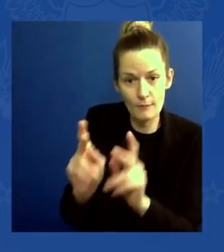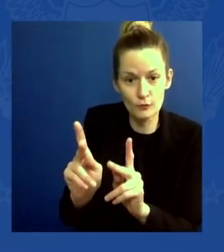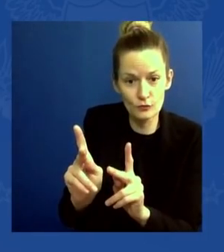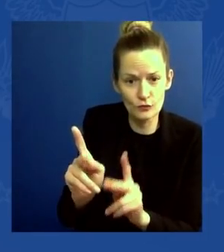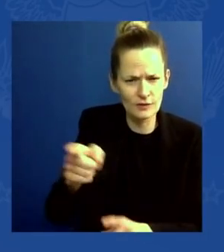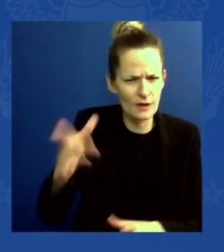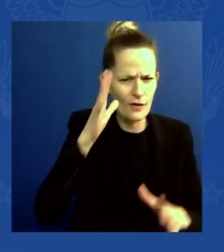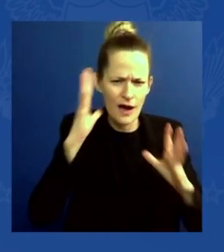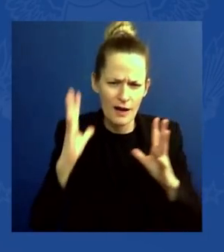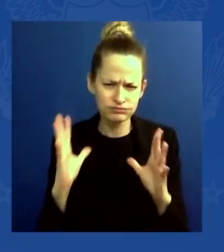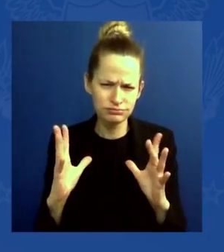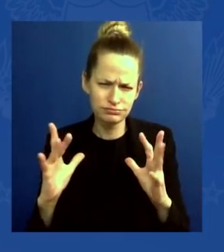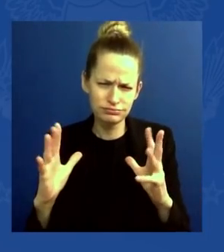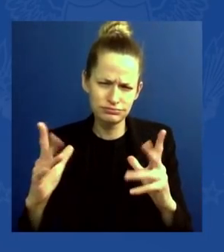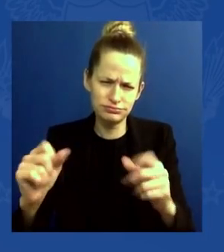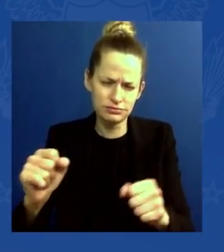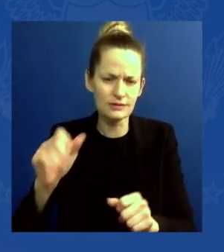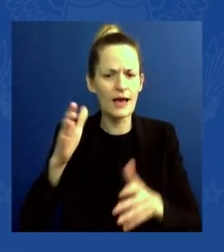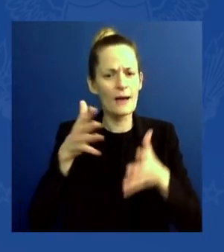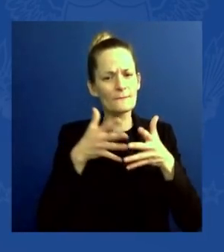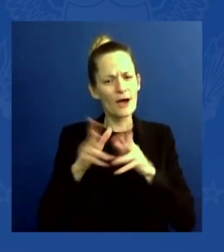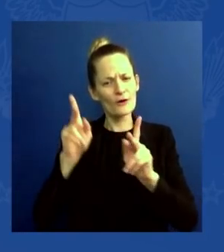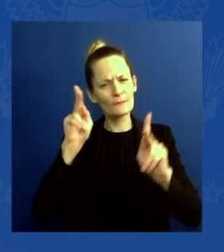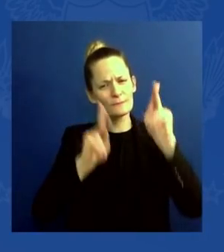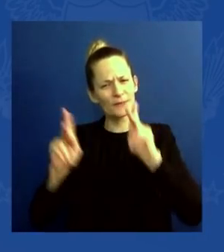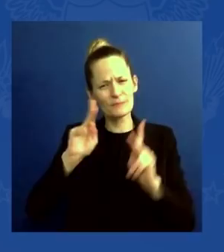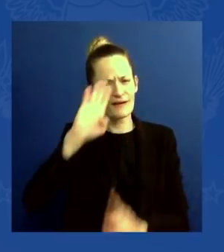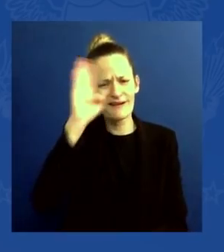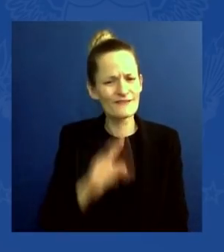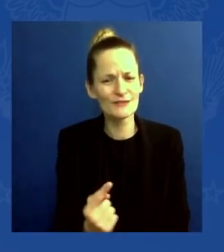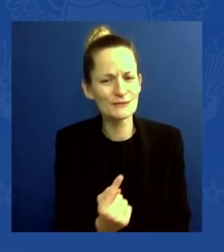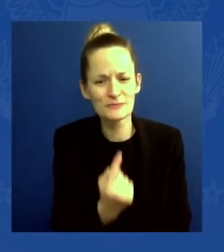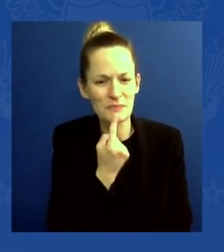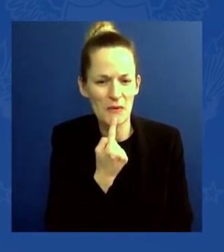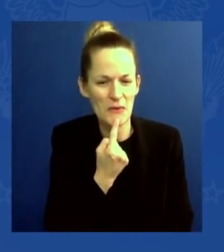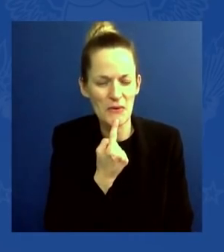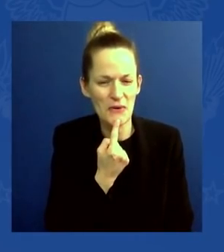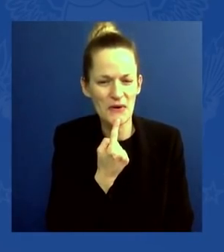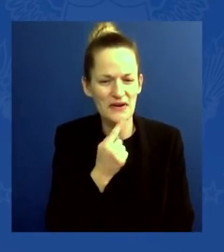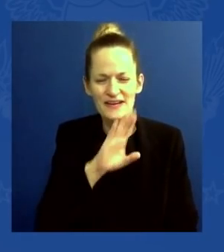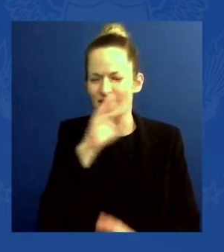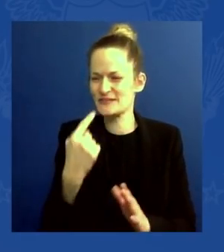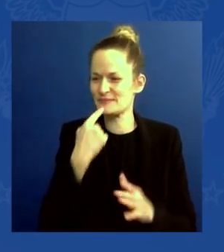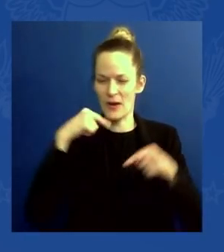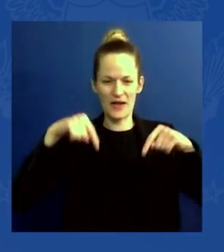We're about giving them a full chance this time. And when we do, there's going to be no stopping us.